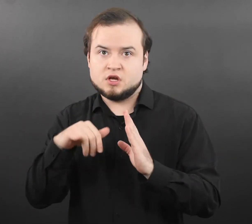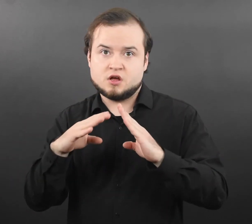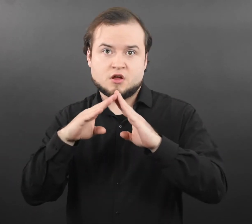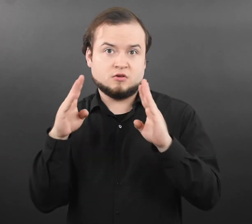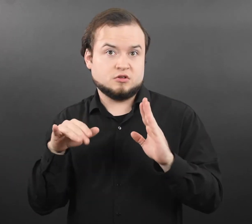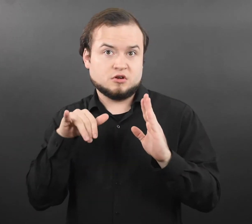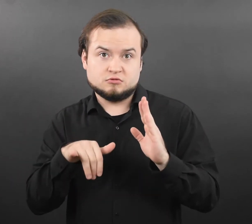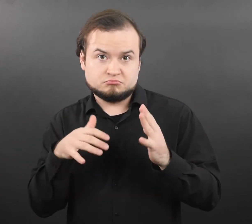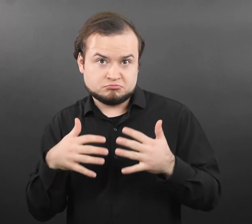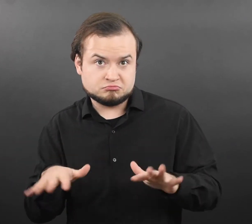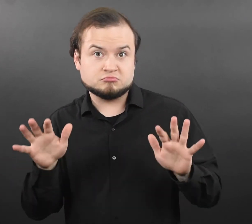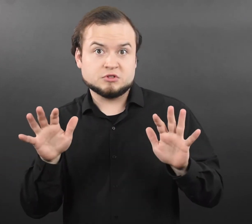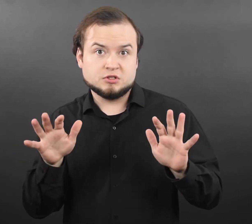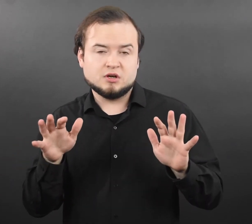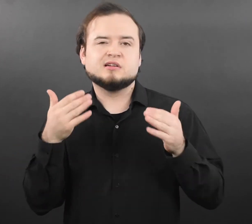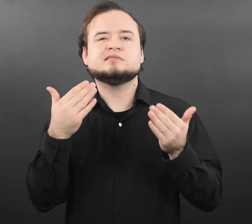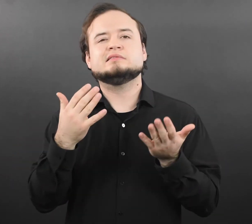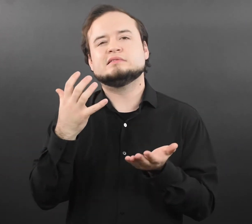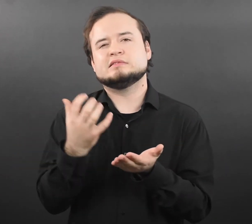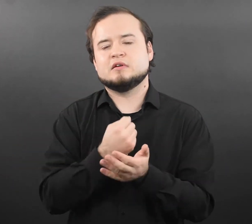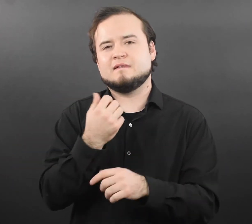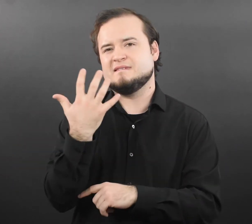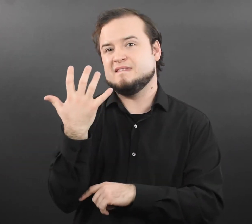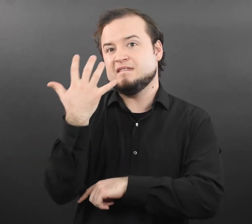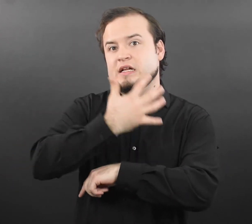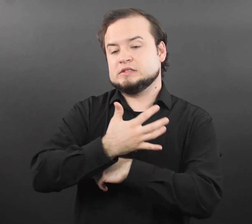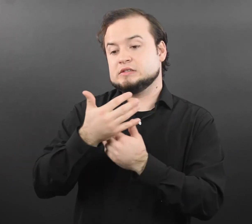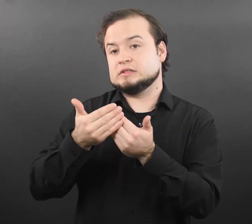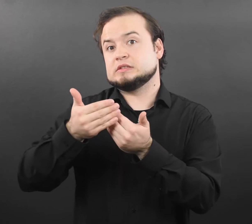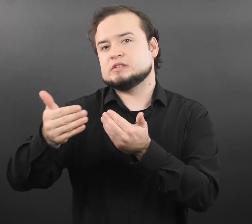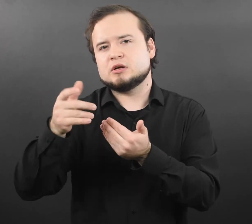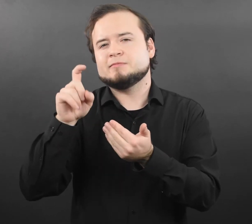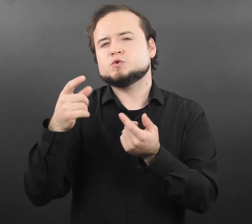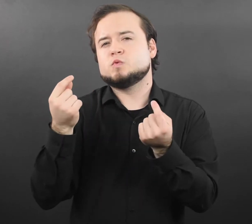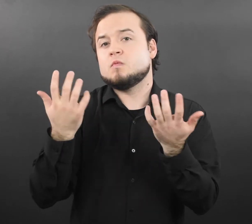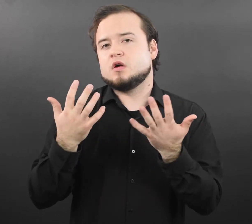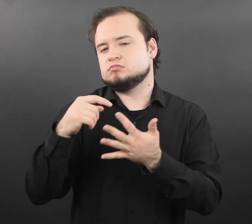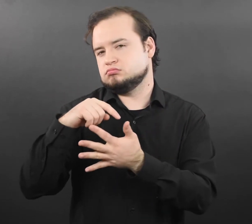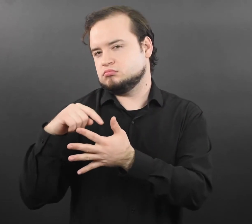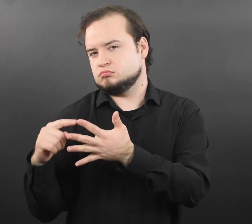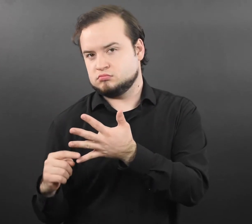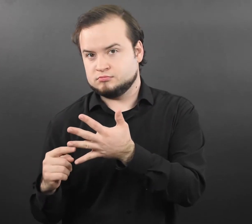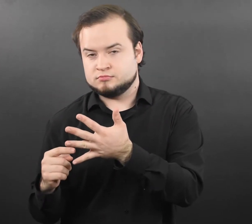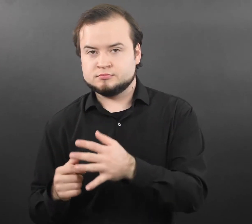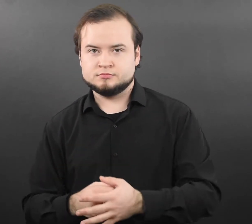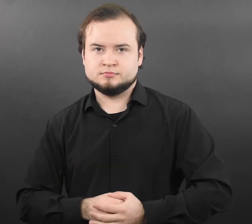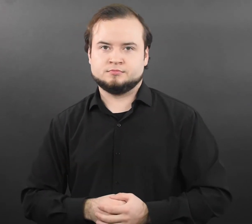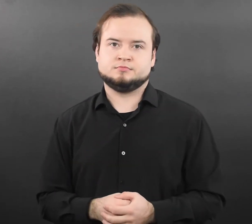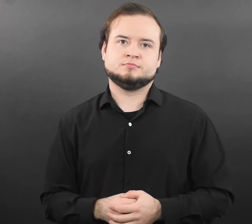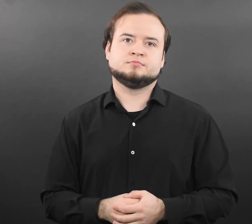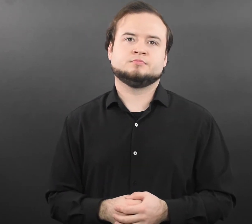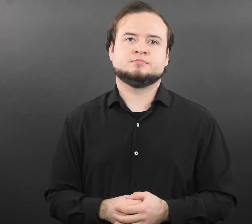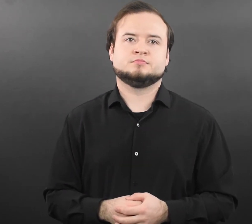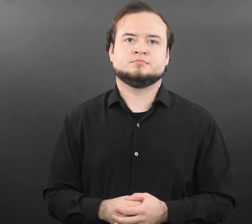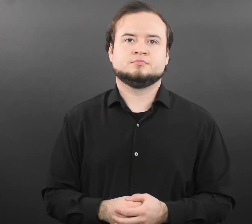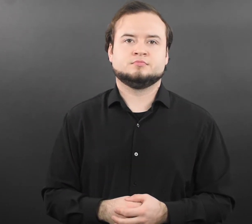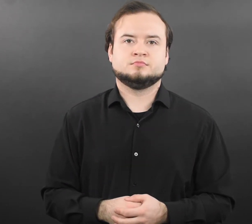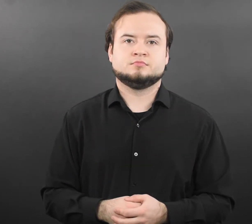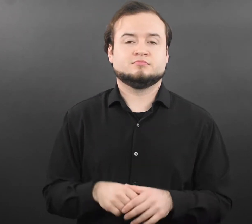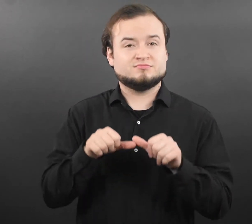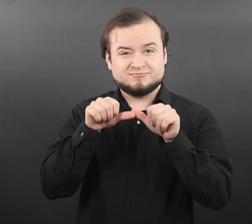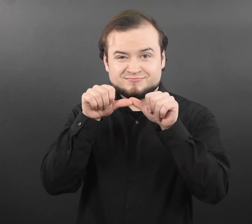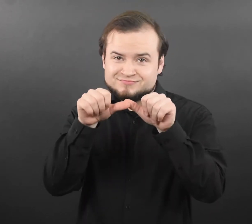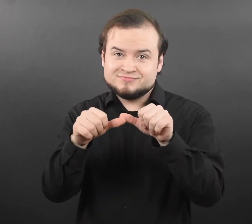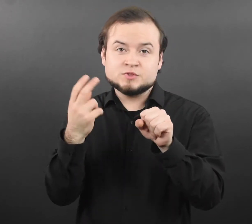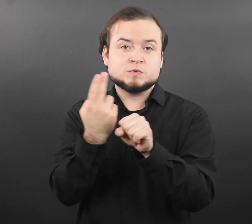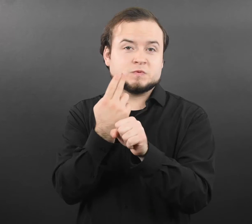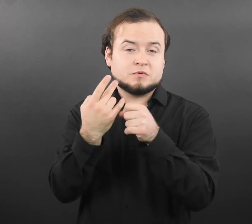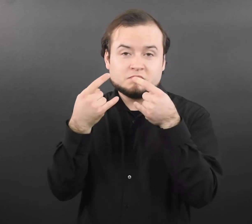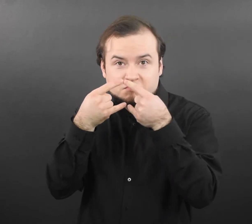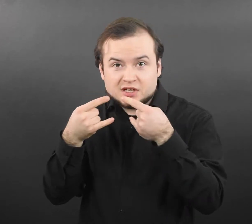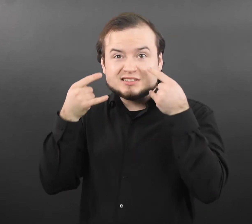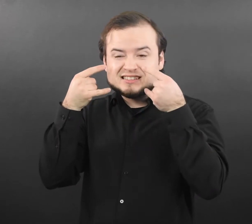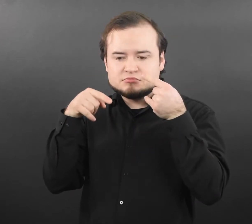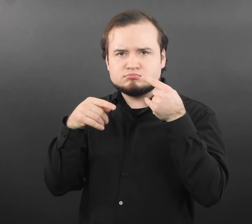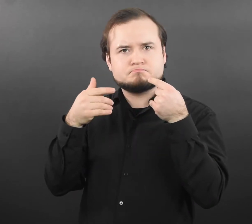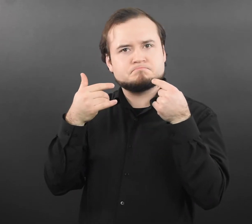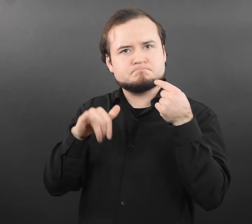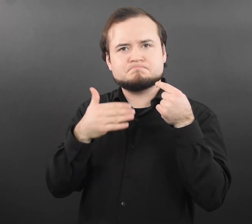do the following for another five days: • Continue to wear a well-fitting mask,